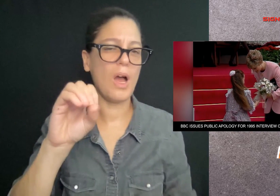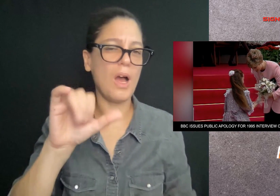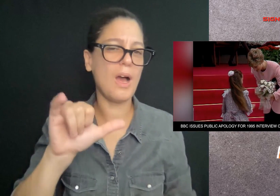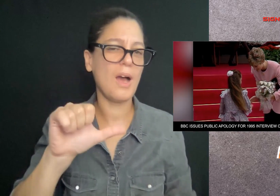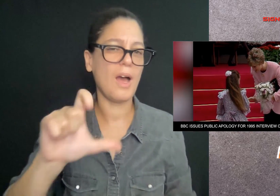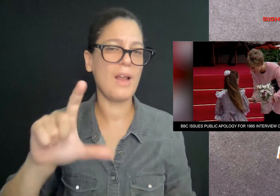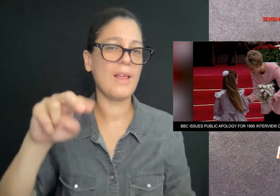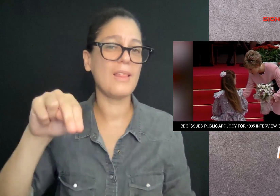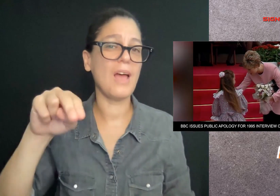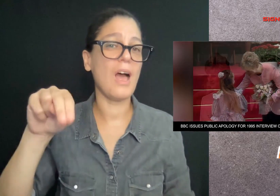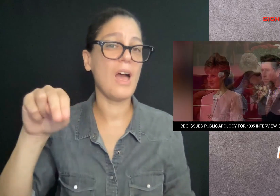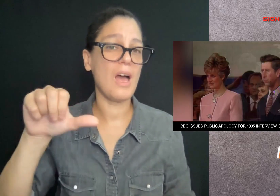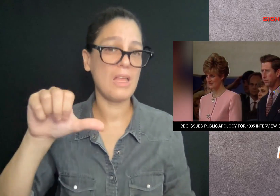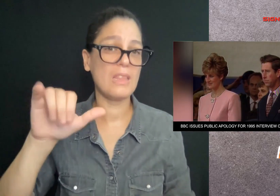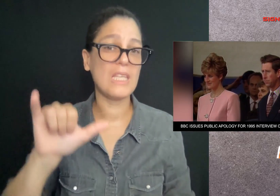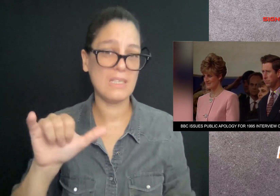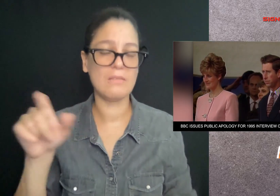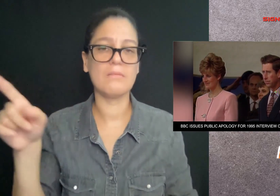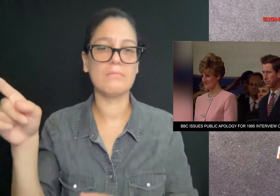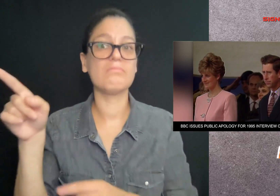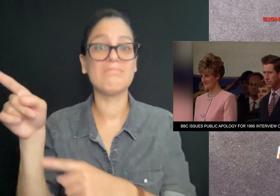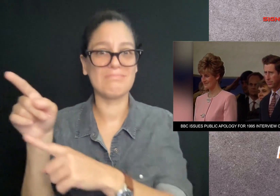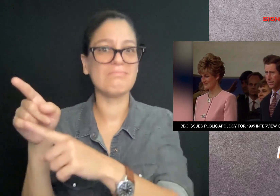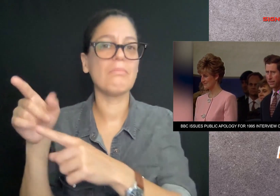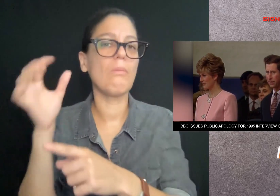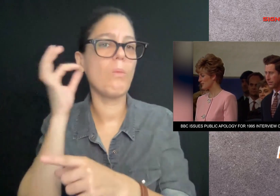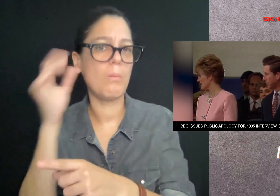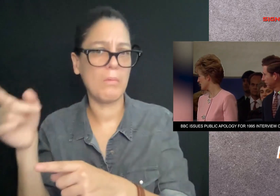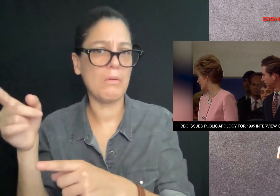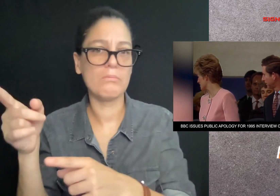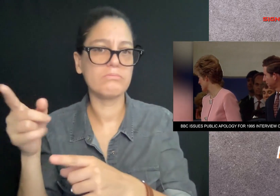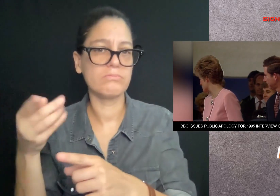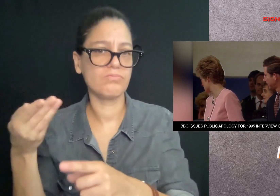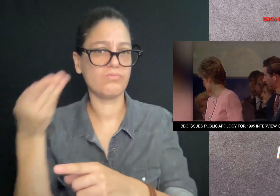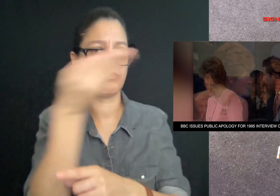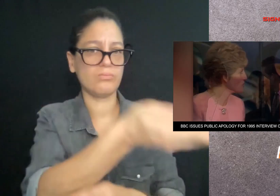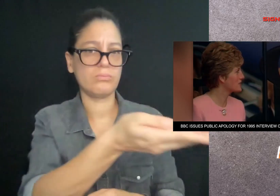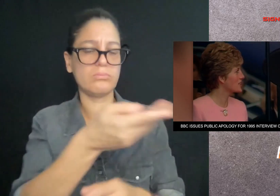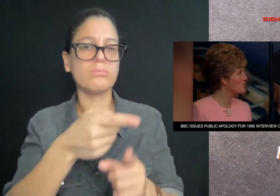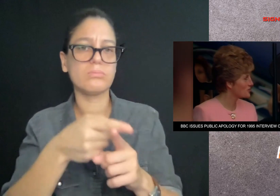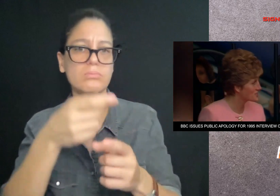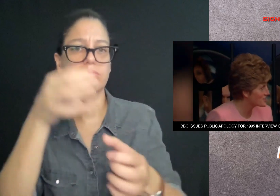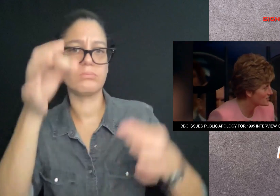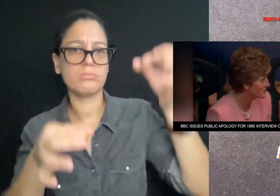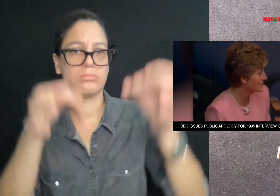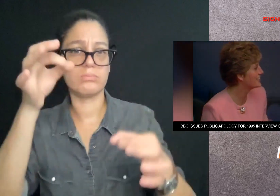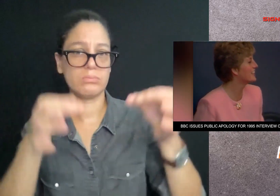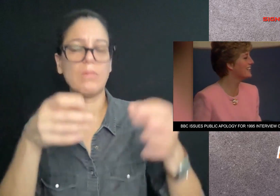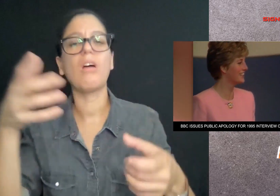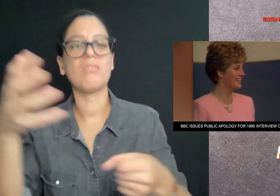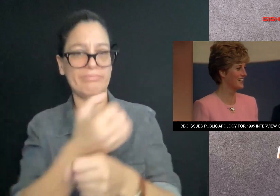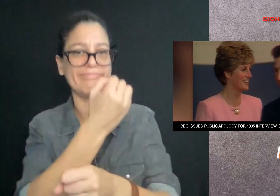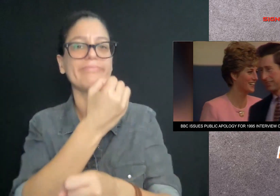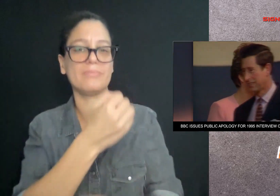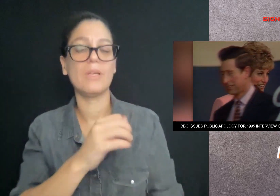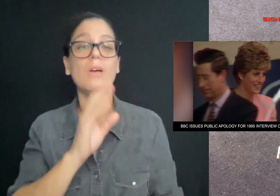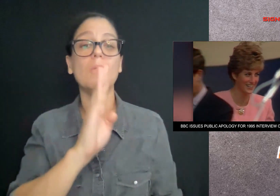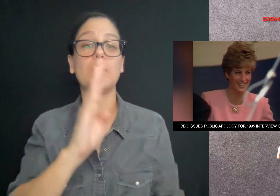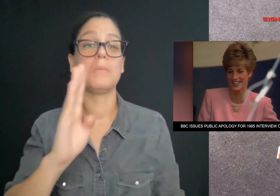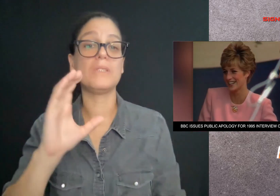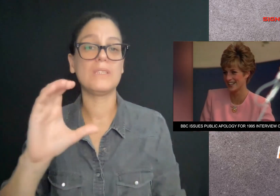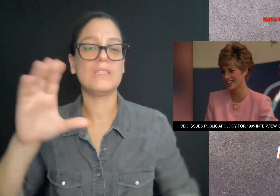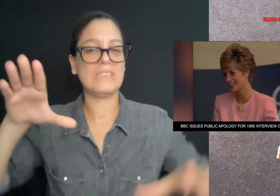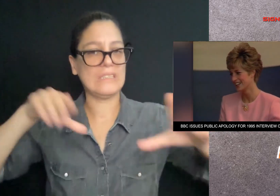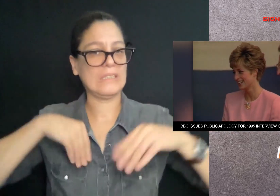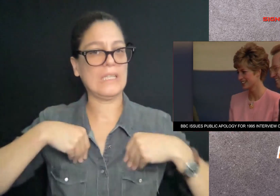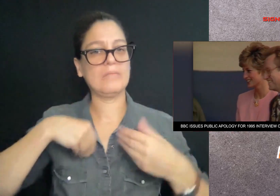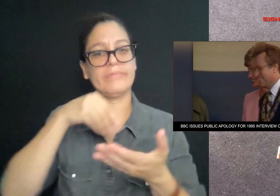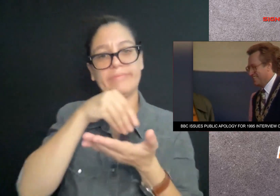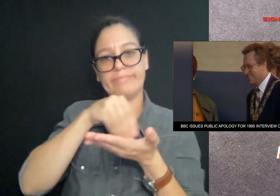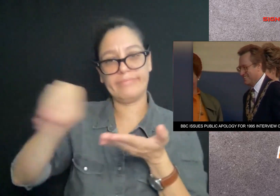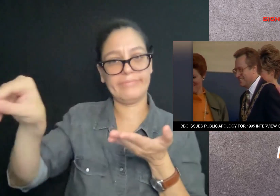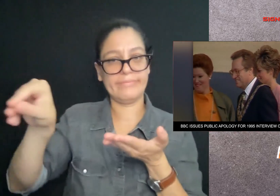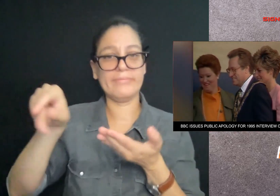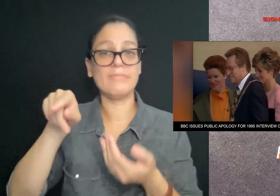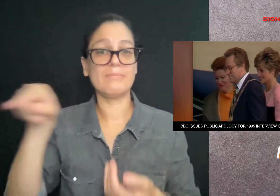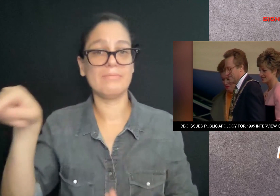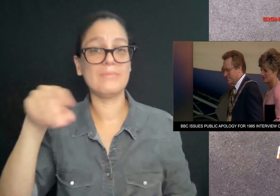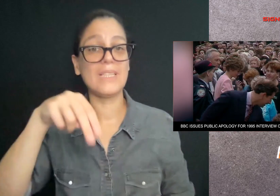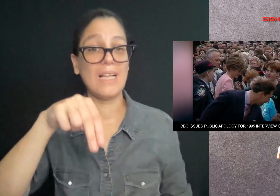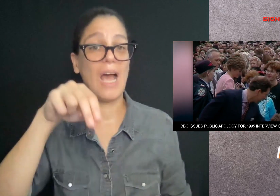having an affair with the royal nanny she filed a lawsuit and won the BBC has agreed